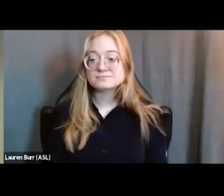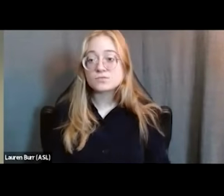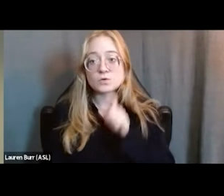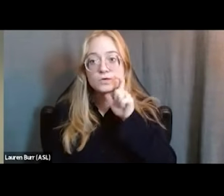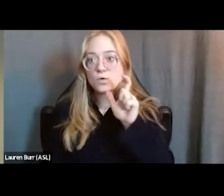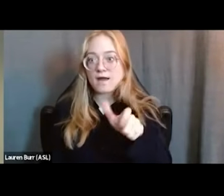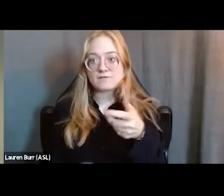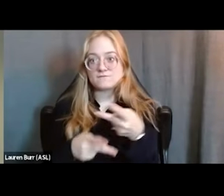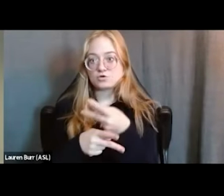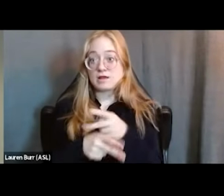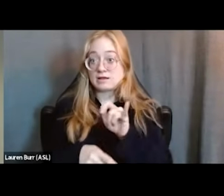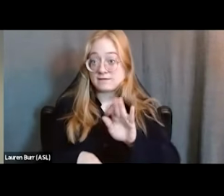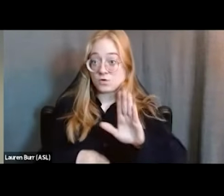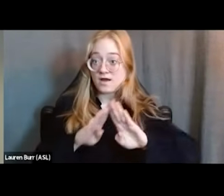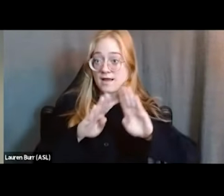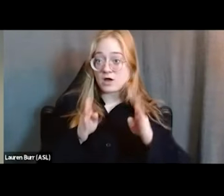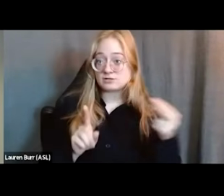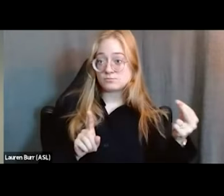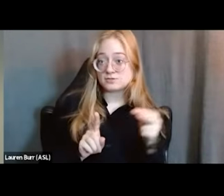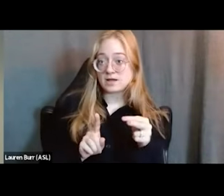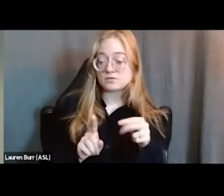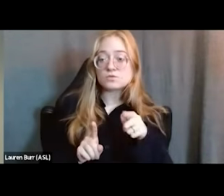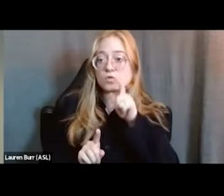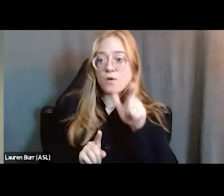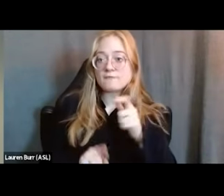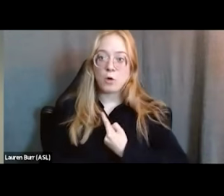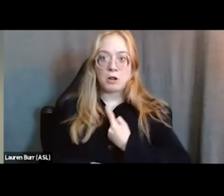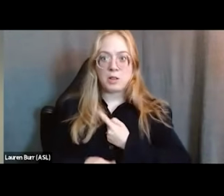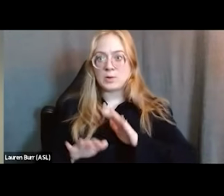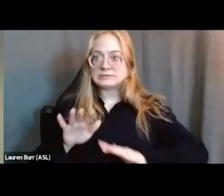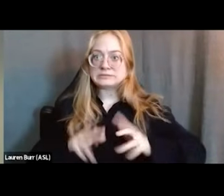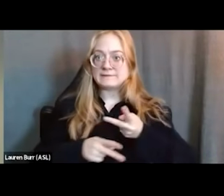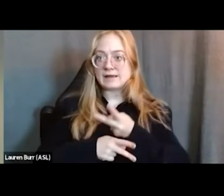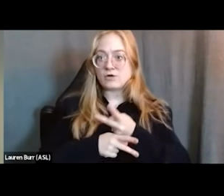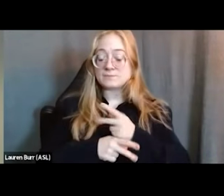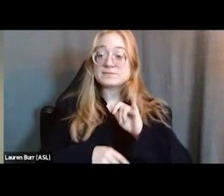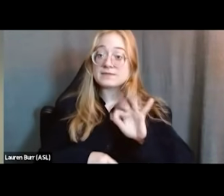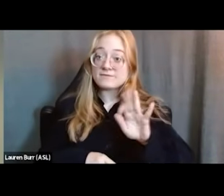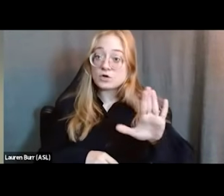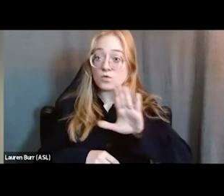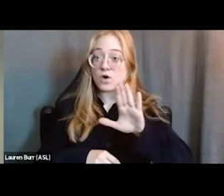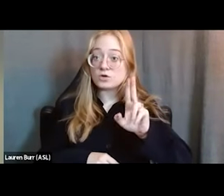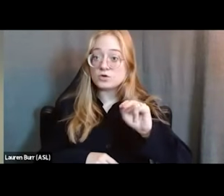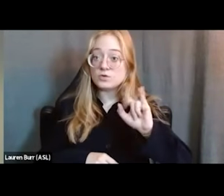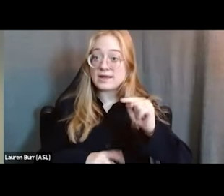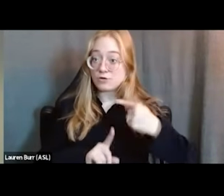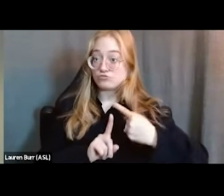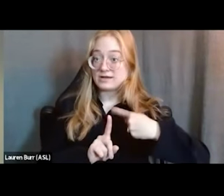If you're on the housing spectrum, you don't have to figure that out alone, if you're renting out units, again, there's specialists in the community, again,